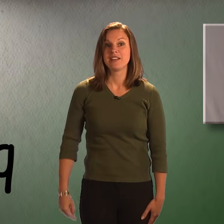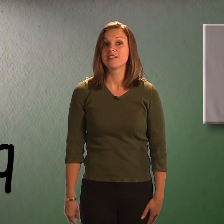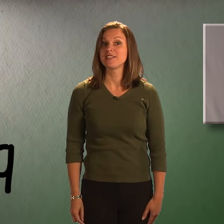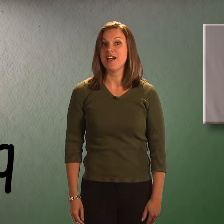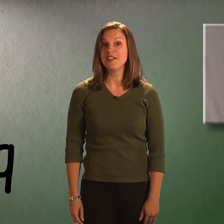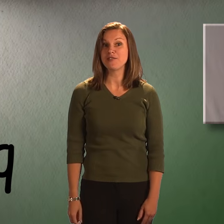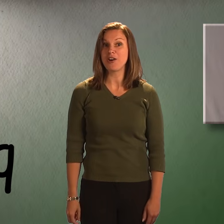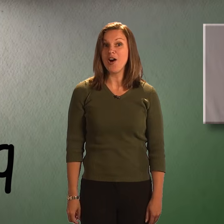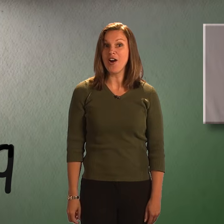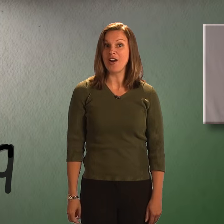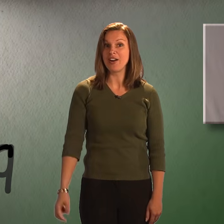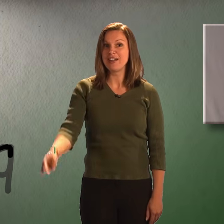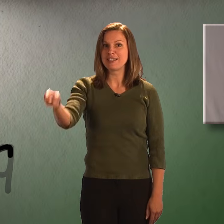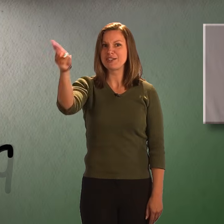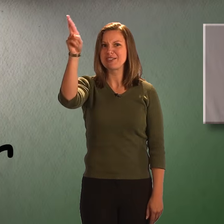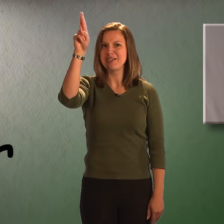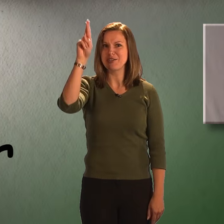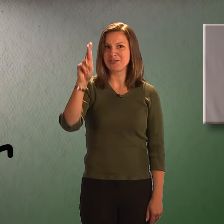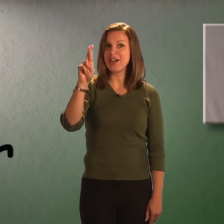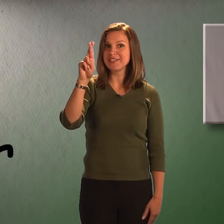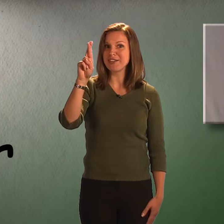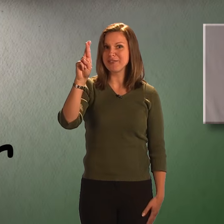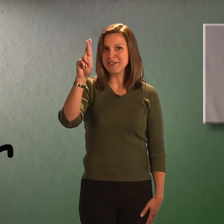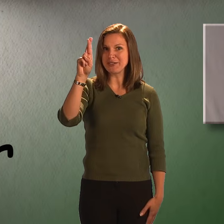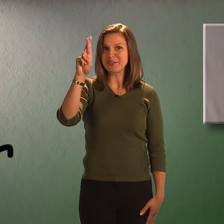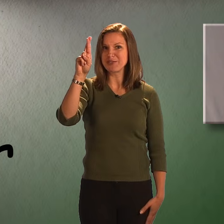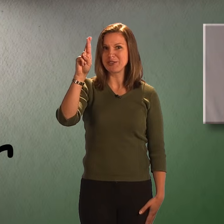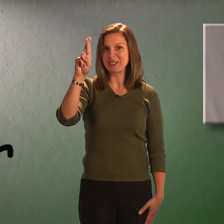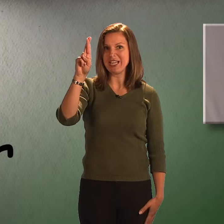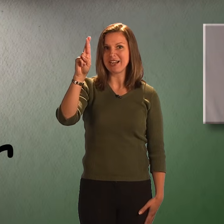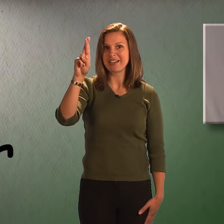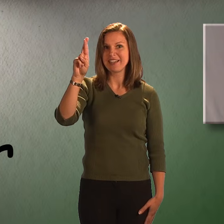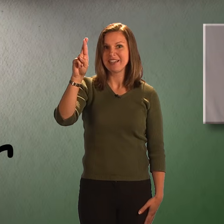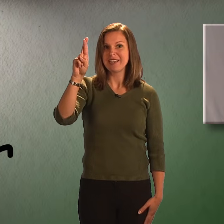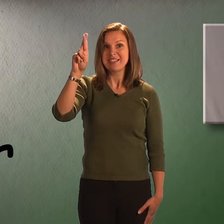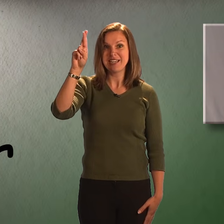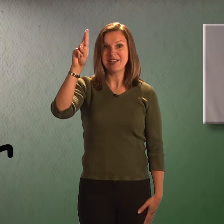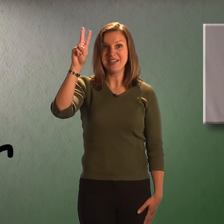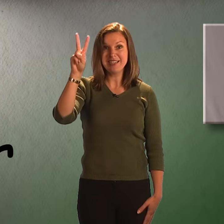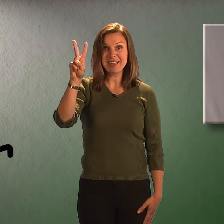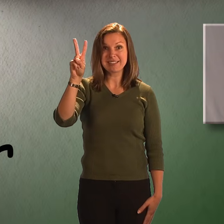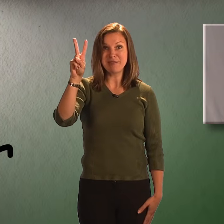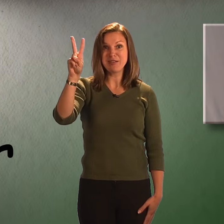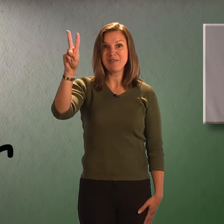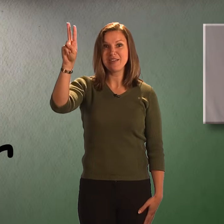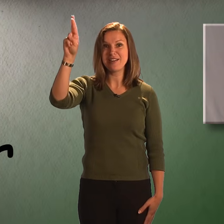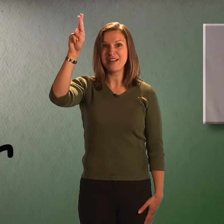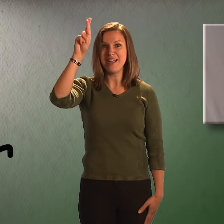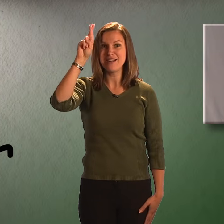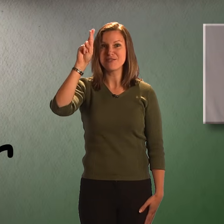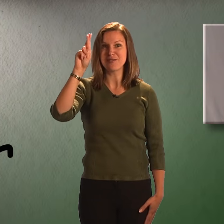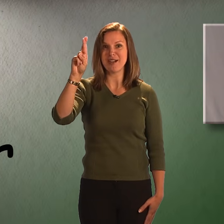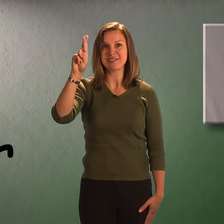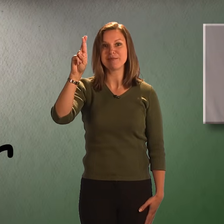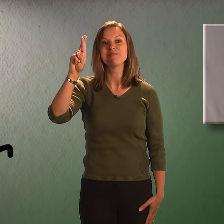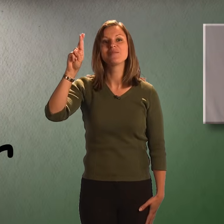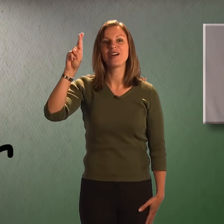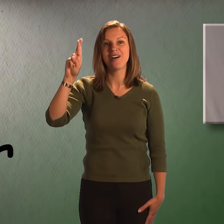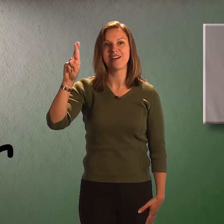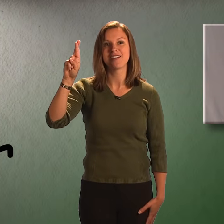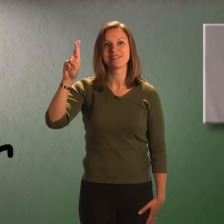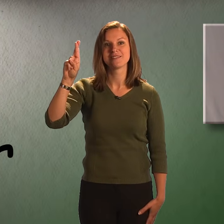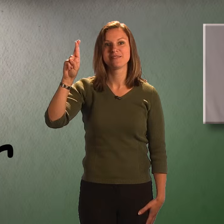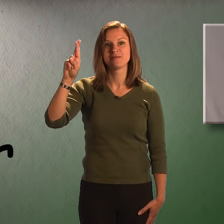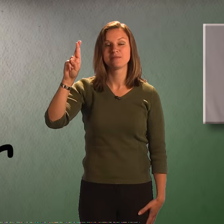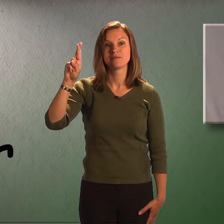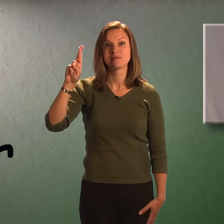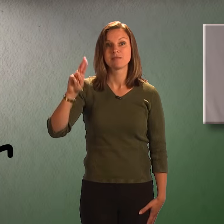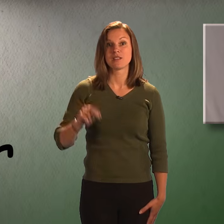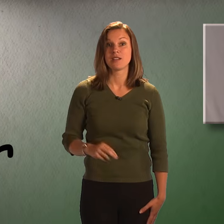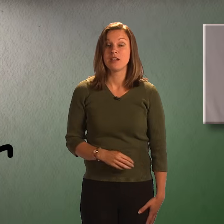The sign for "r" looks like you're crossing your fingers for good luck. Take your index and middle finger and cross 'em. "r"